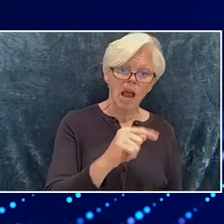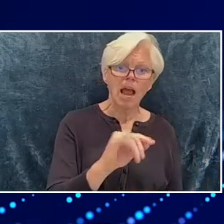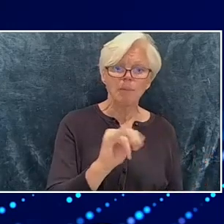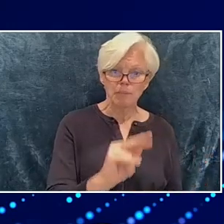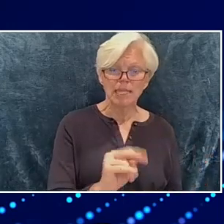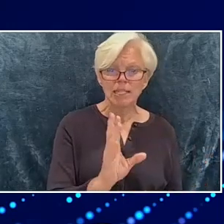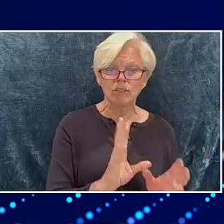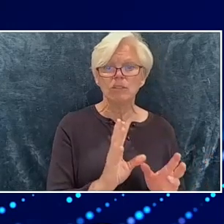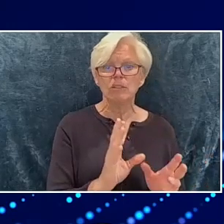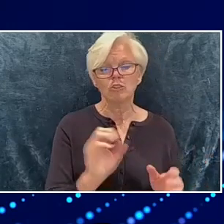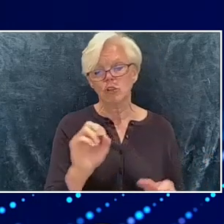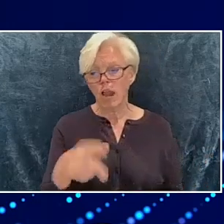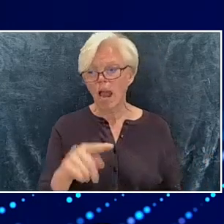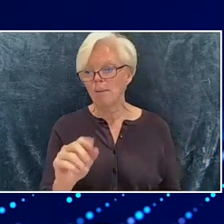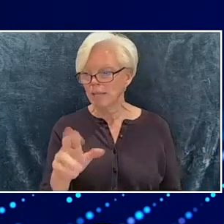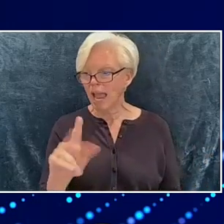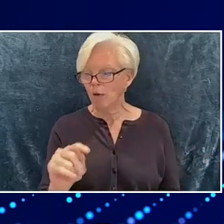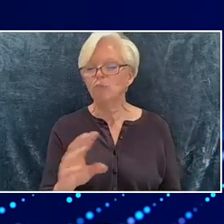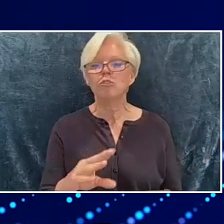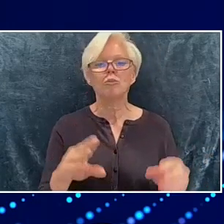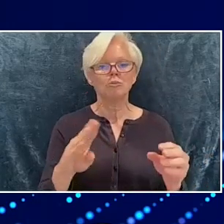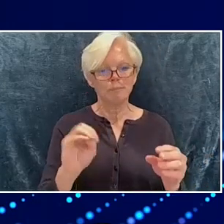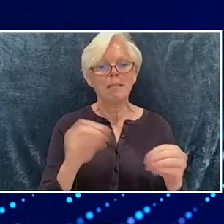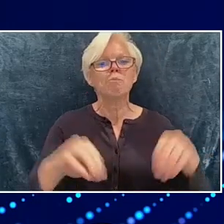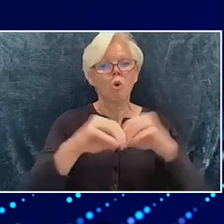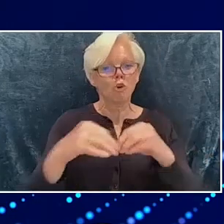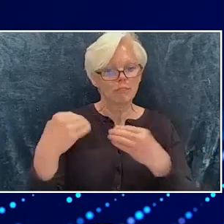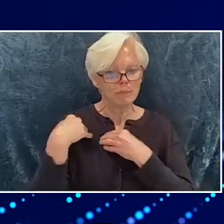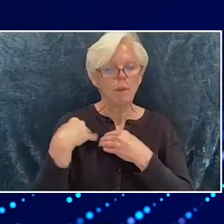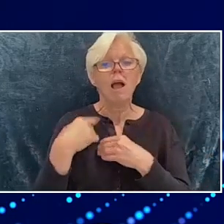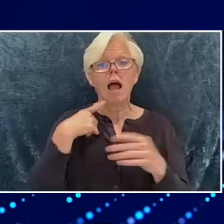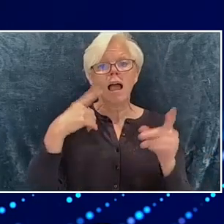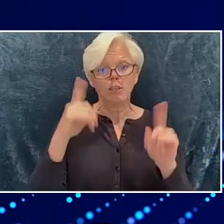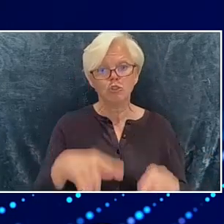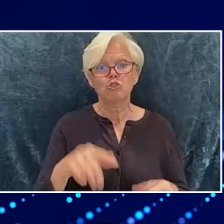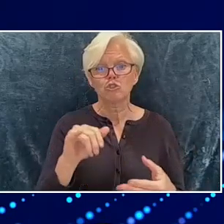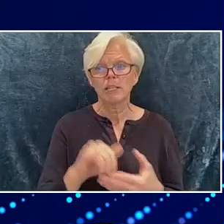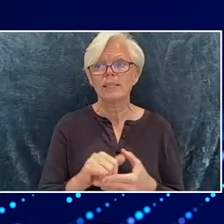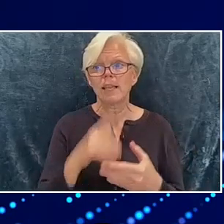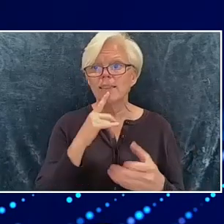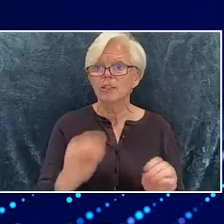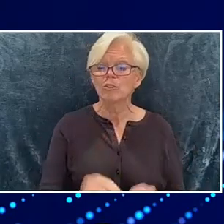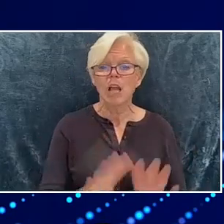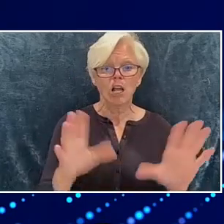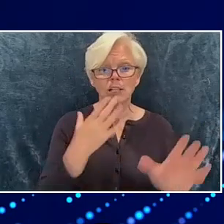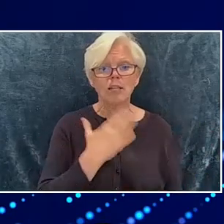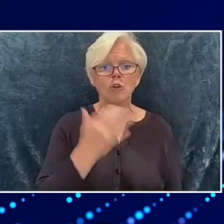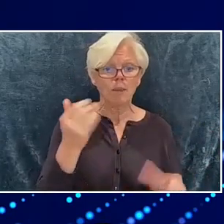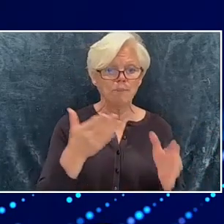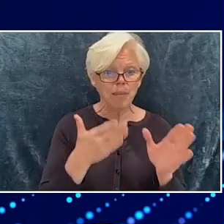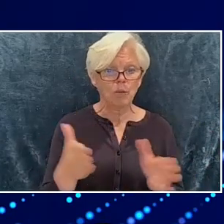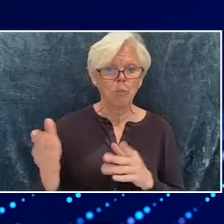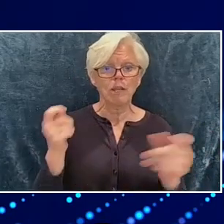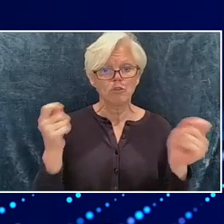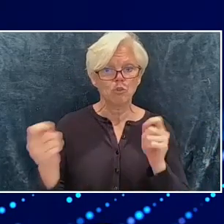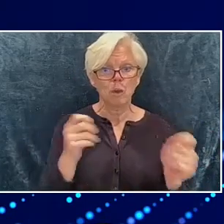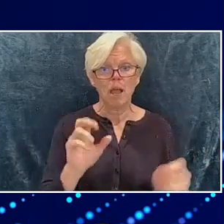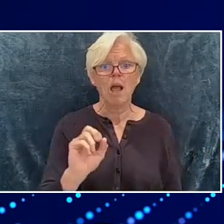or opt-out to be more responsible, I agree that there's a clear and better way to handle the opt-in and opt-out.